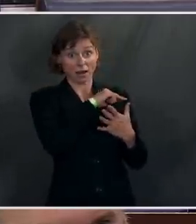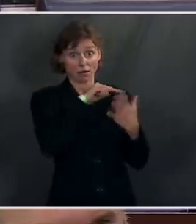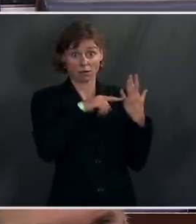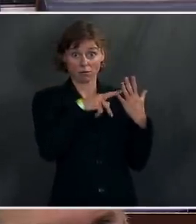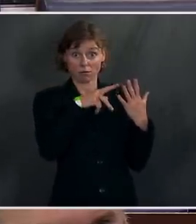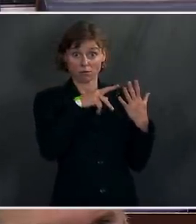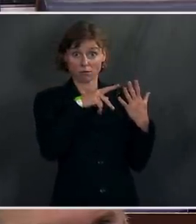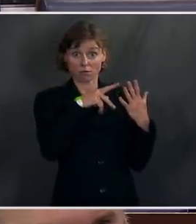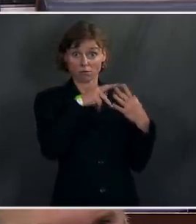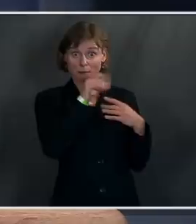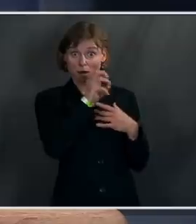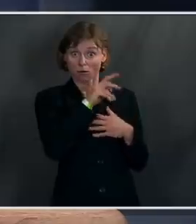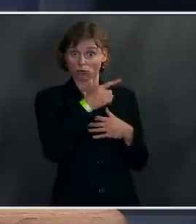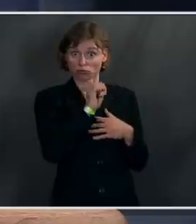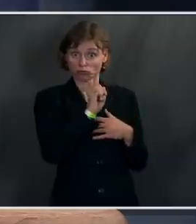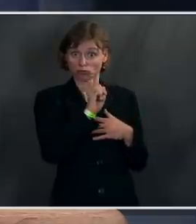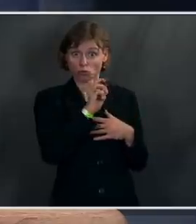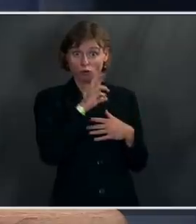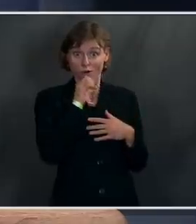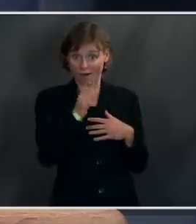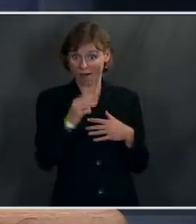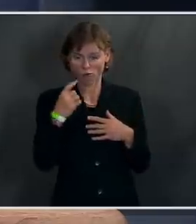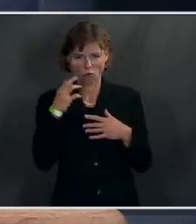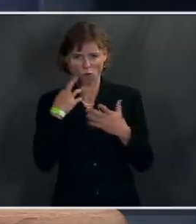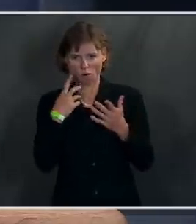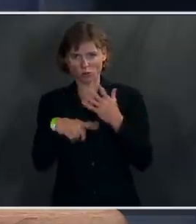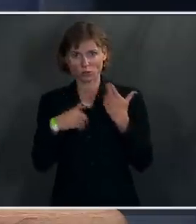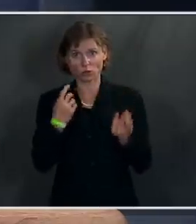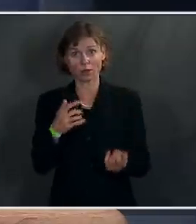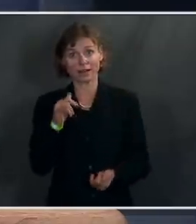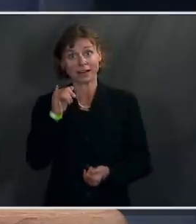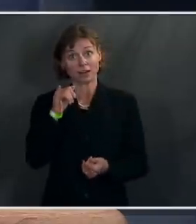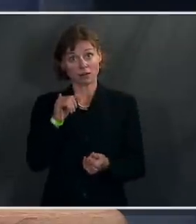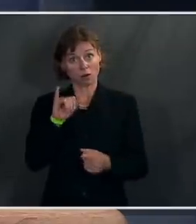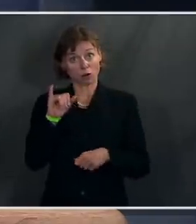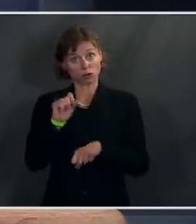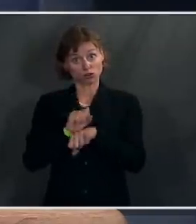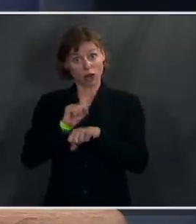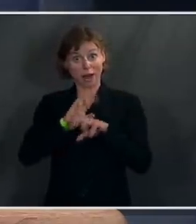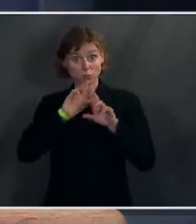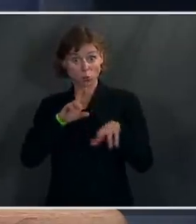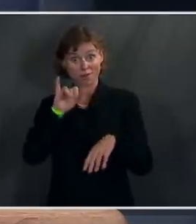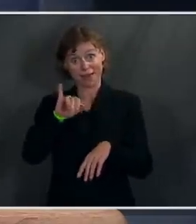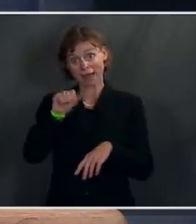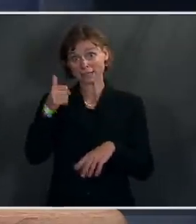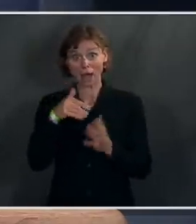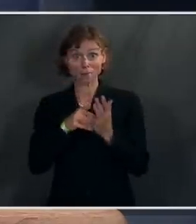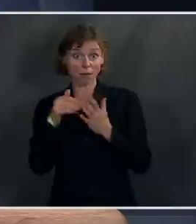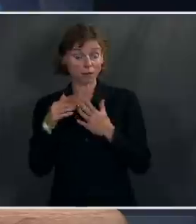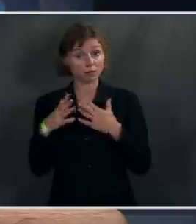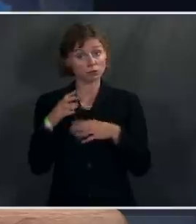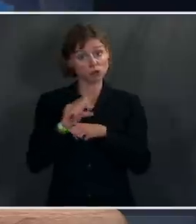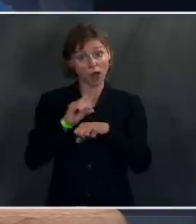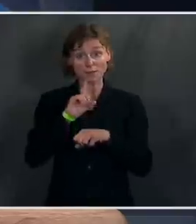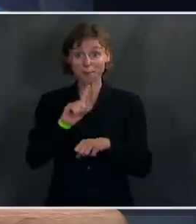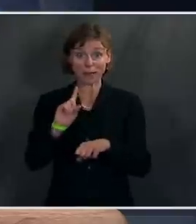and that's what you're going with? Ms. Psaki: I mean, if there was a jobs report that there were 10 million jobs created, that would be great news. I don't suspect that will be